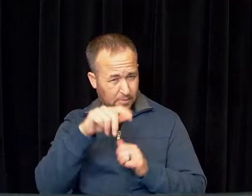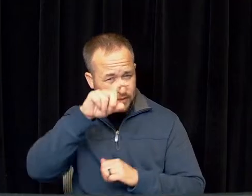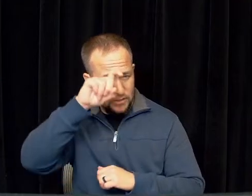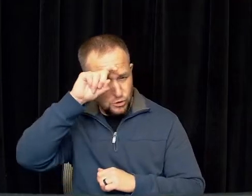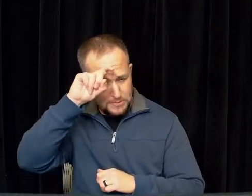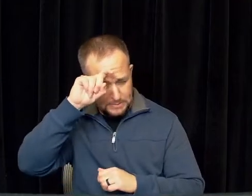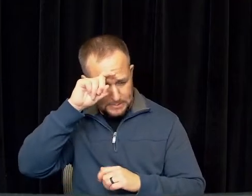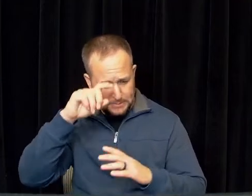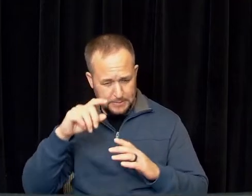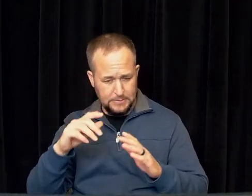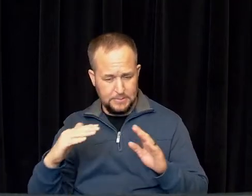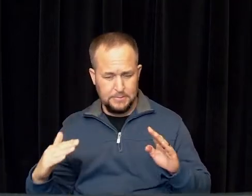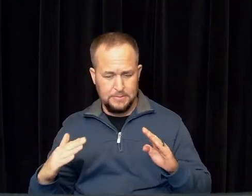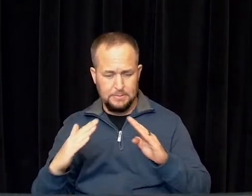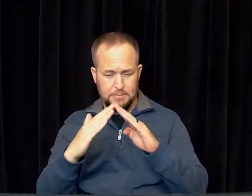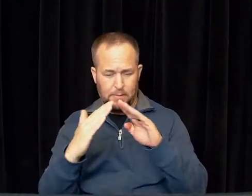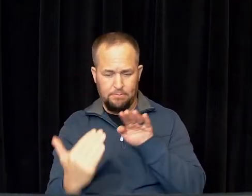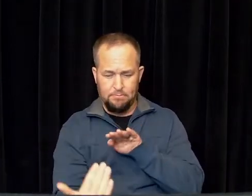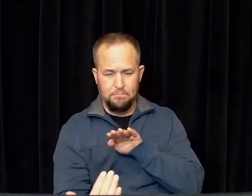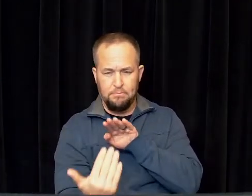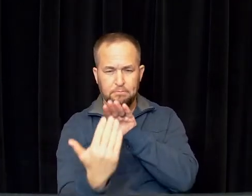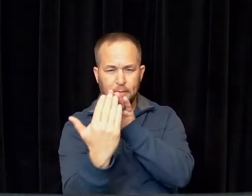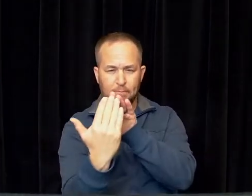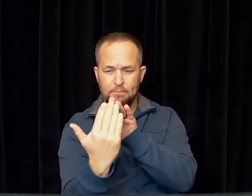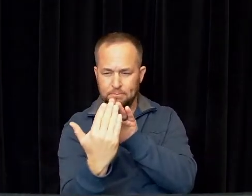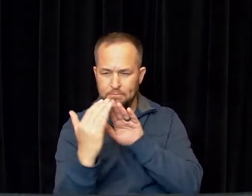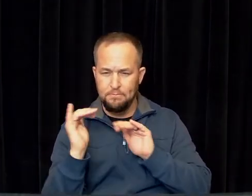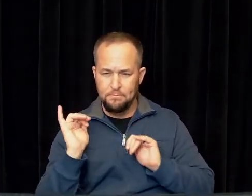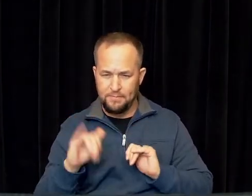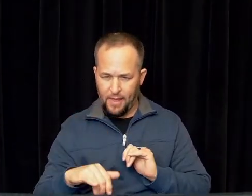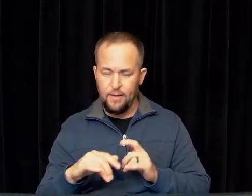you'll be able to picture what the pyramids are. On pyramids, they have a whole bunch of